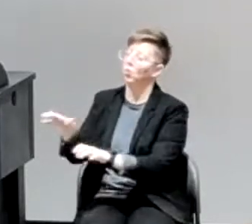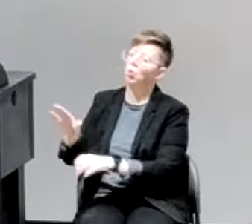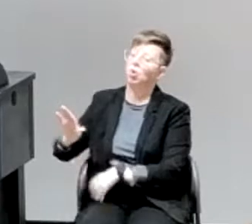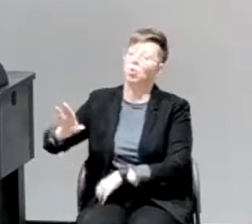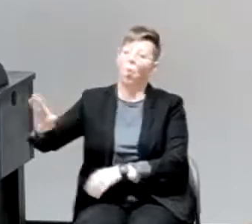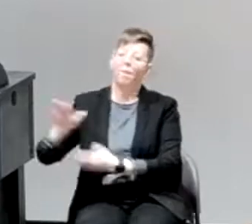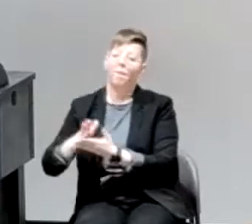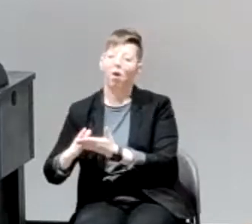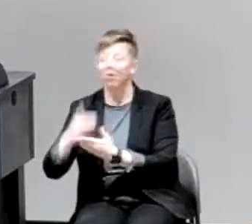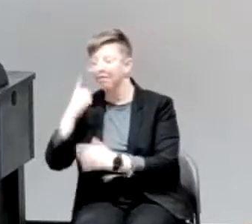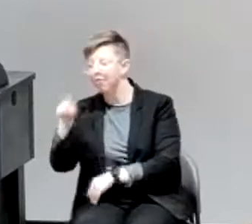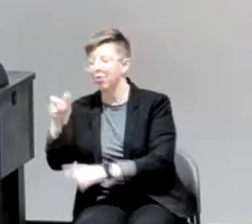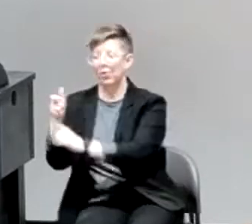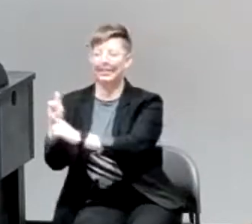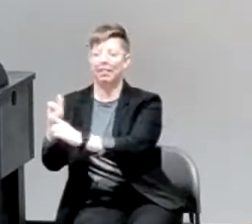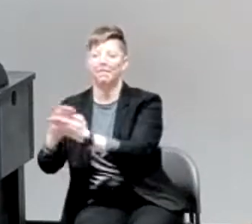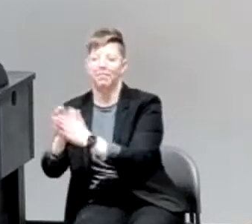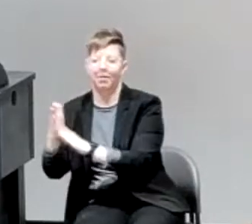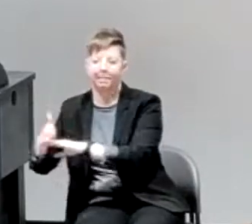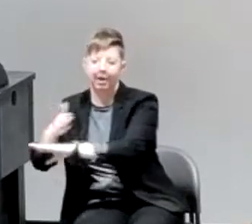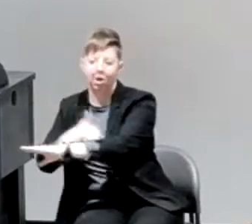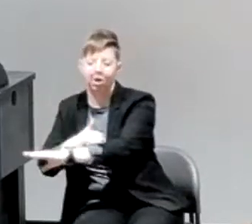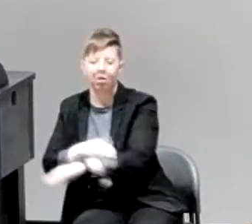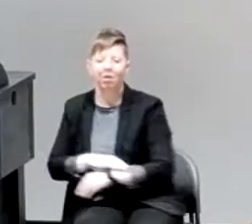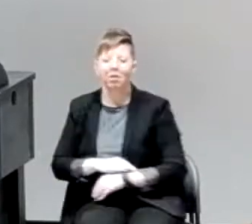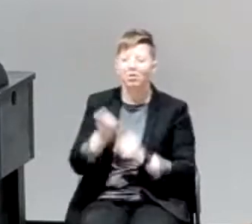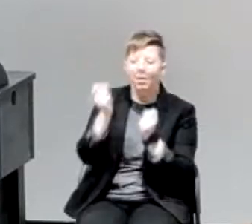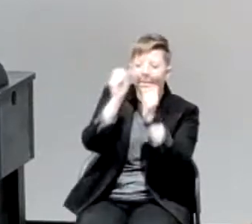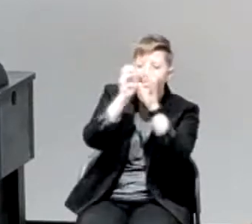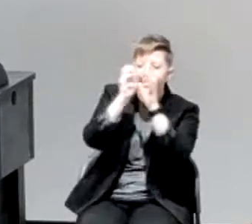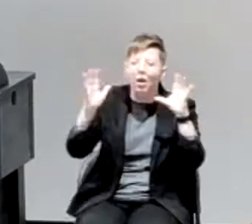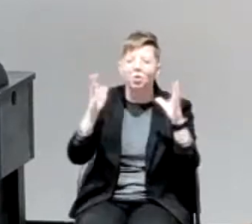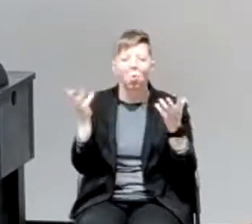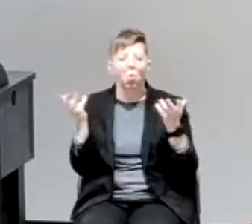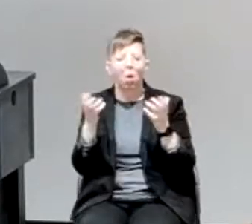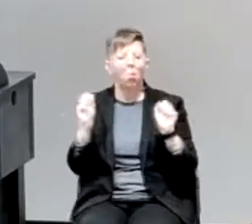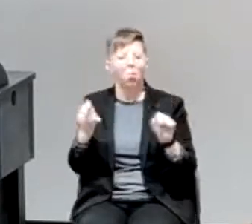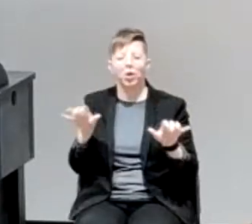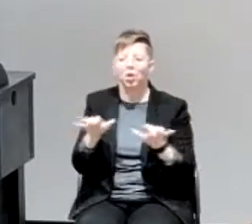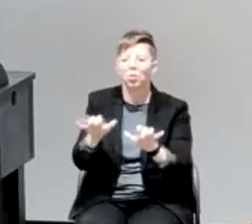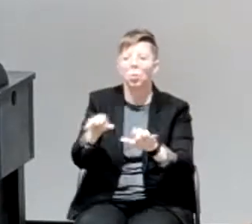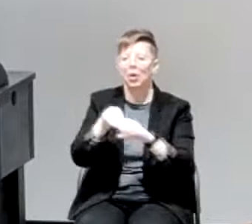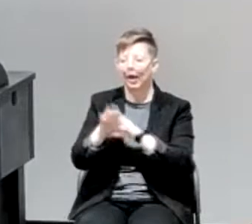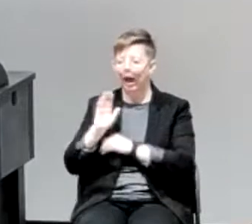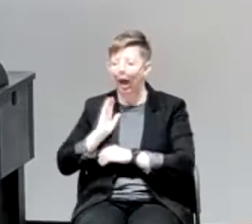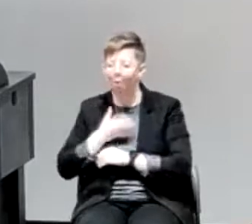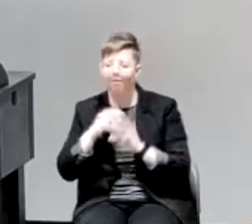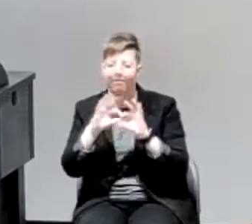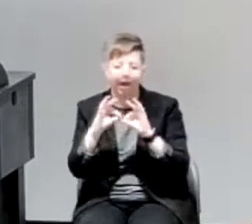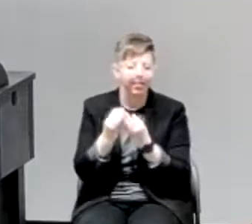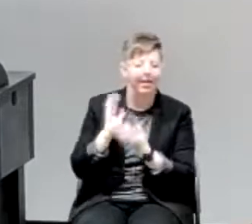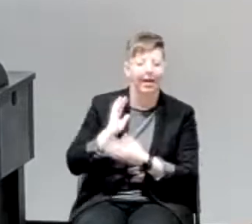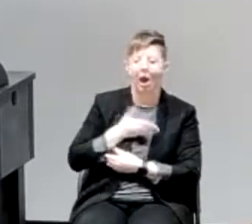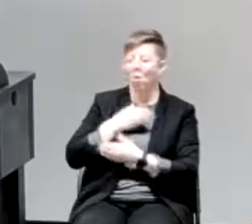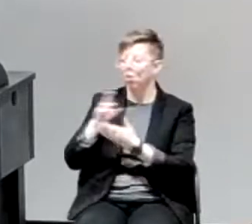hurtful, I'm not going to cut and run from you because I'm compelled to do my part to help you do better and now you do your part to be better.